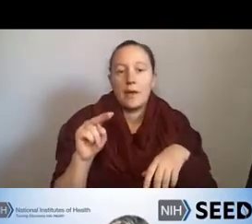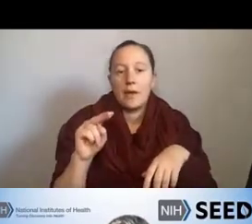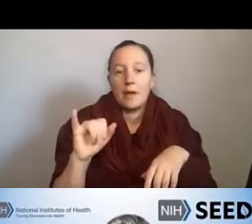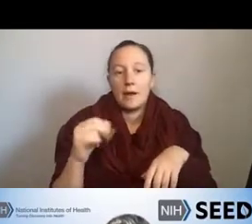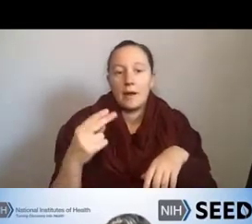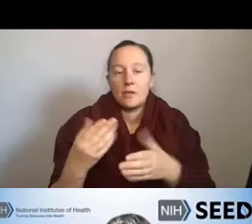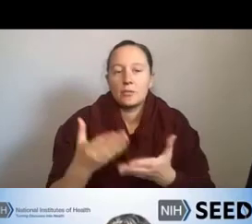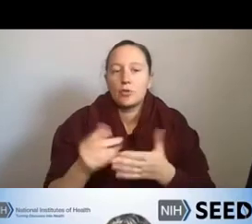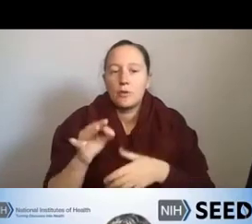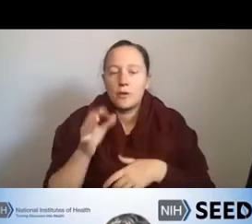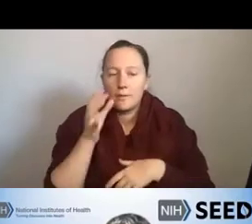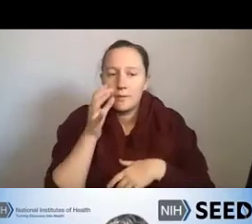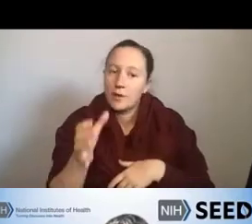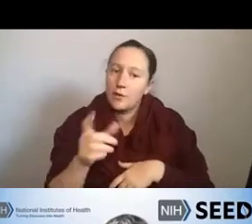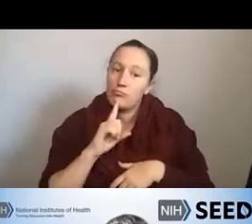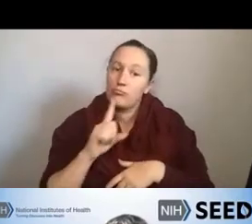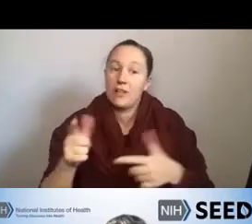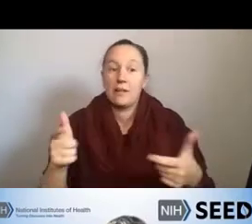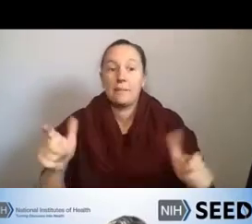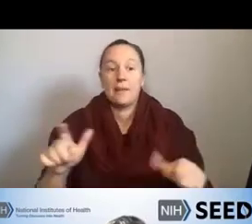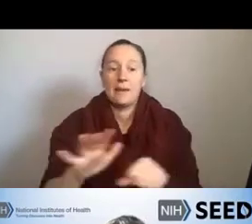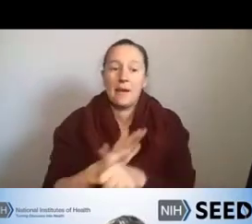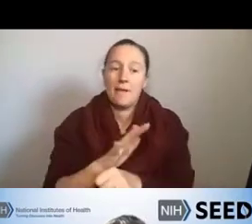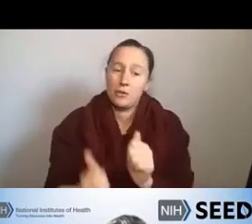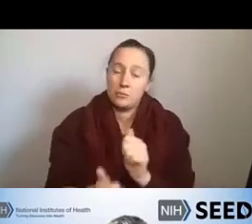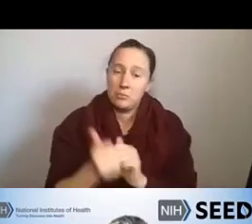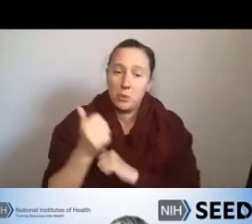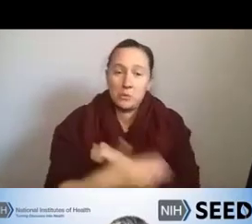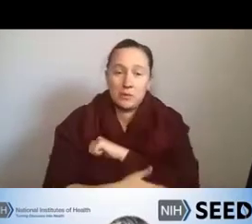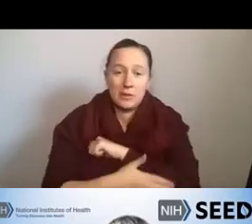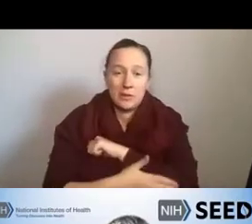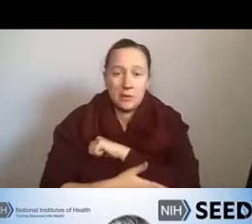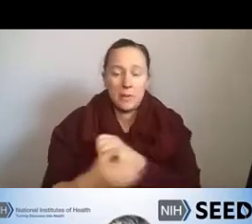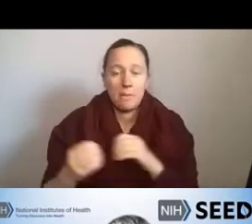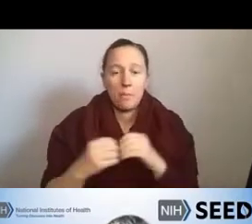It covers pretty much most of the country. So it covers more than 100 institutions